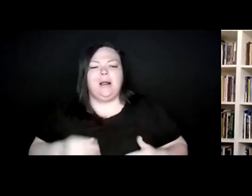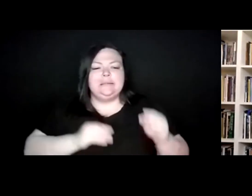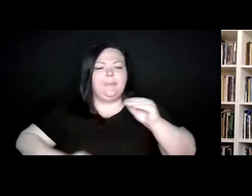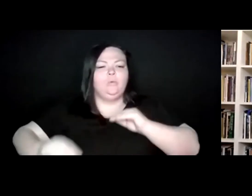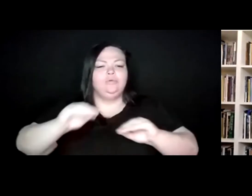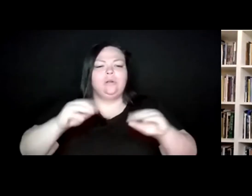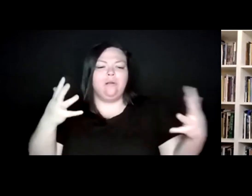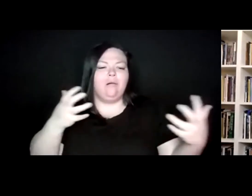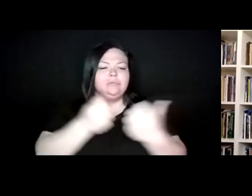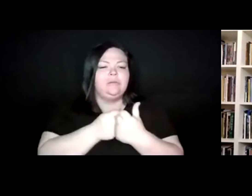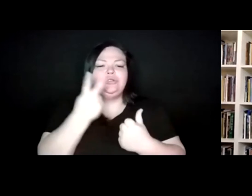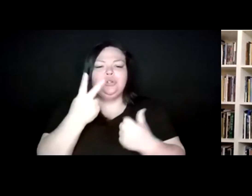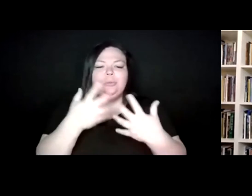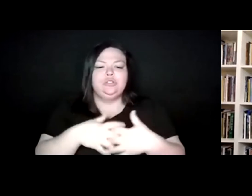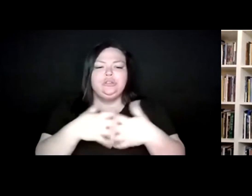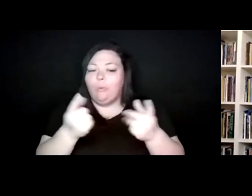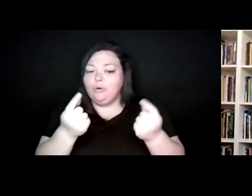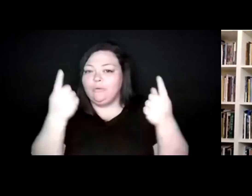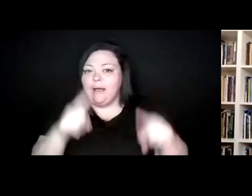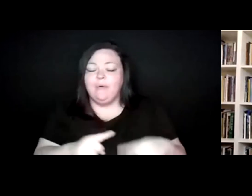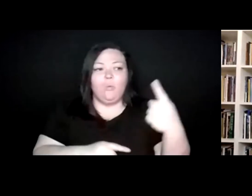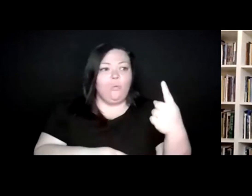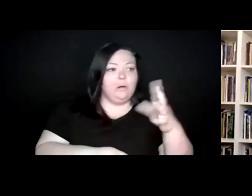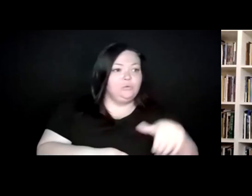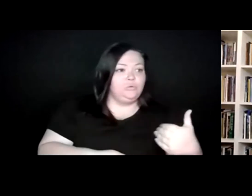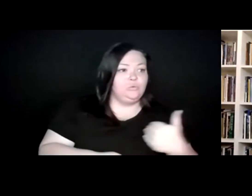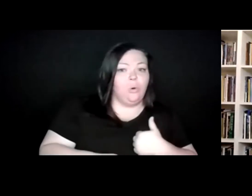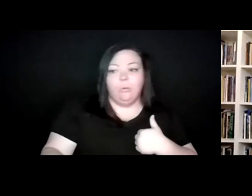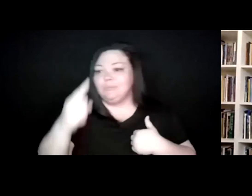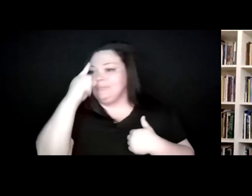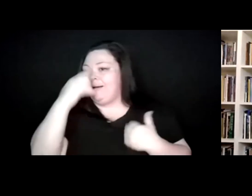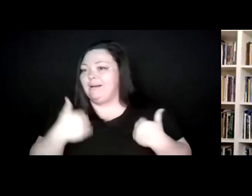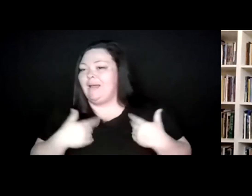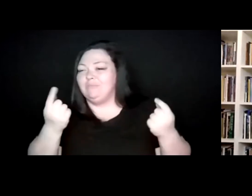of two machines and what to do if one / has a soul or a mind. //